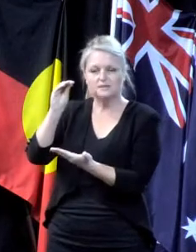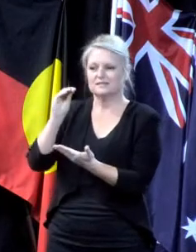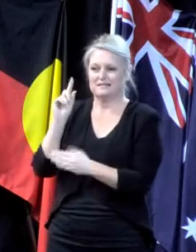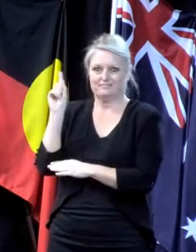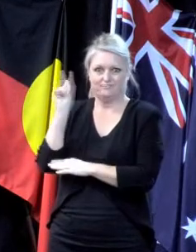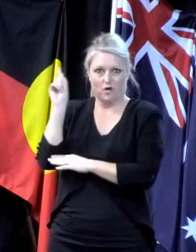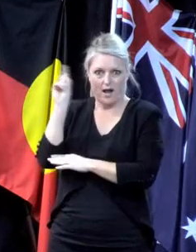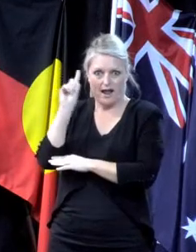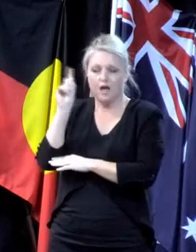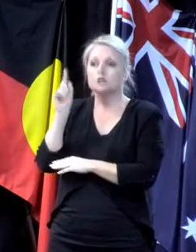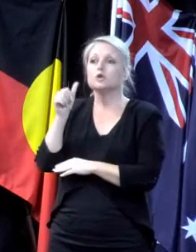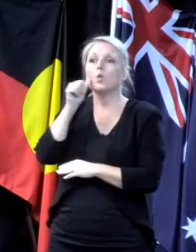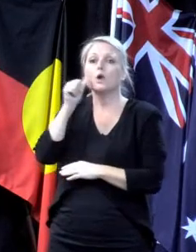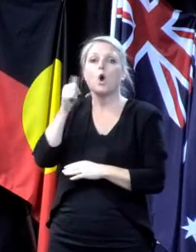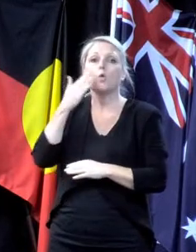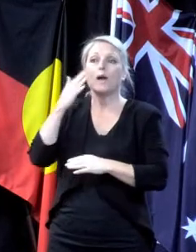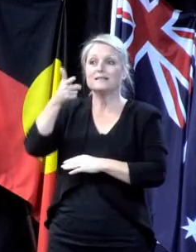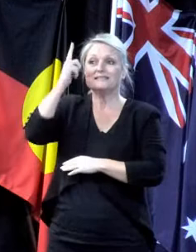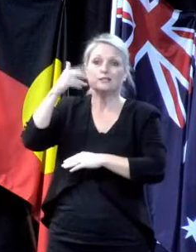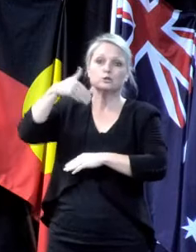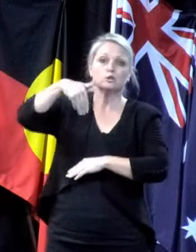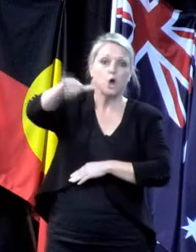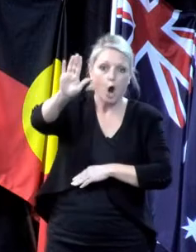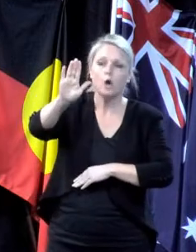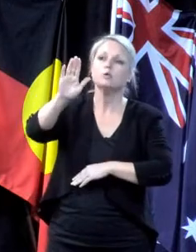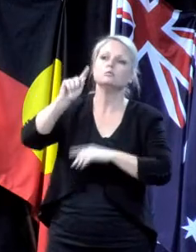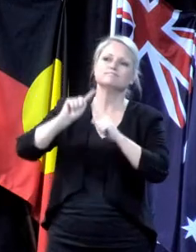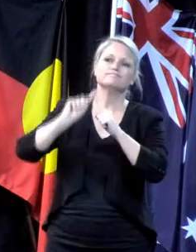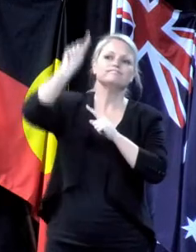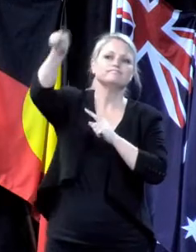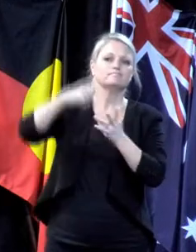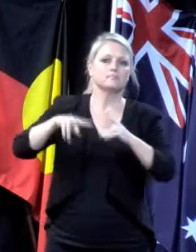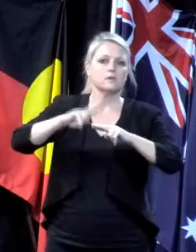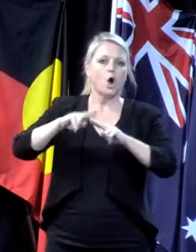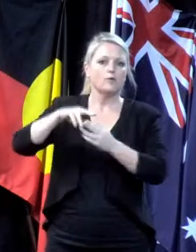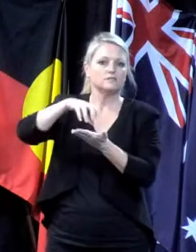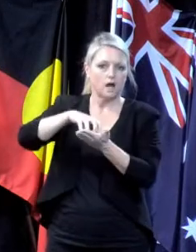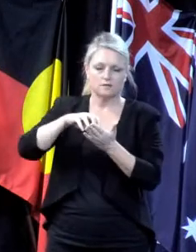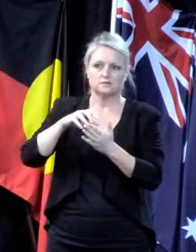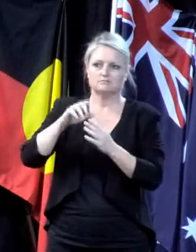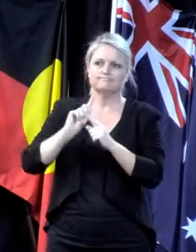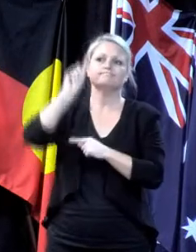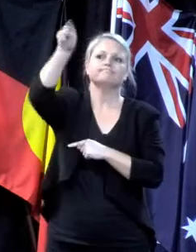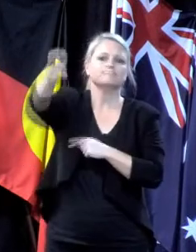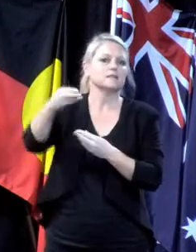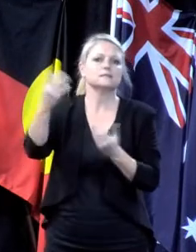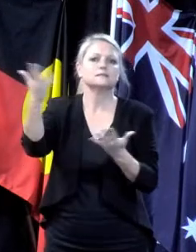to professional learning that’s delivered off-campus, that it has not as significant an impact when they return